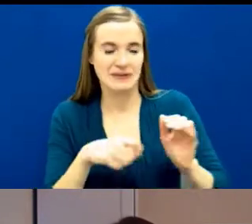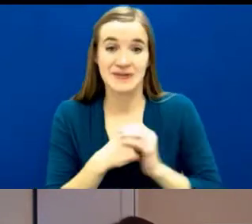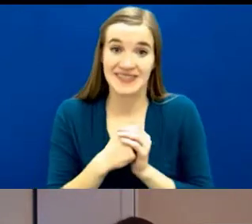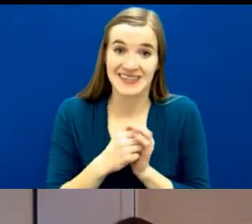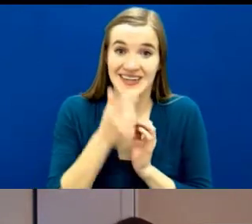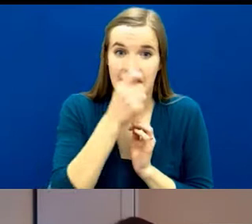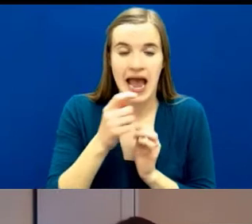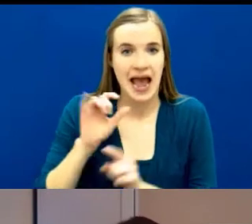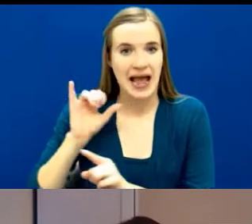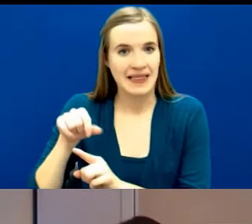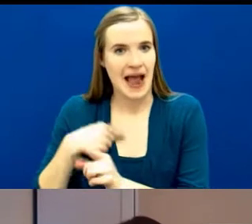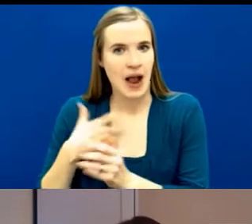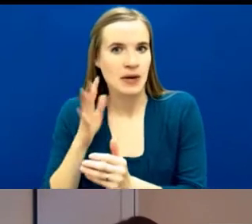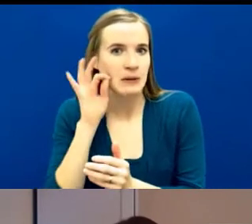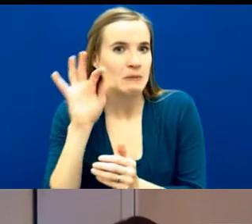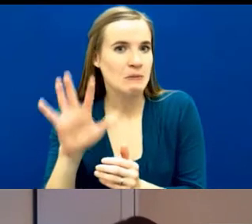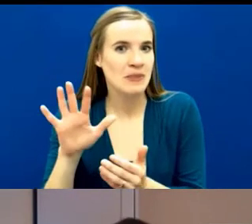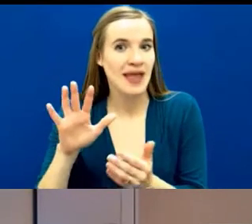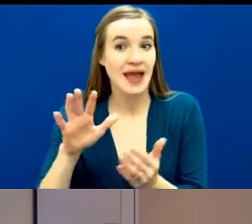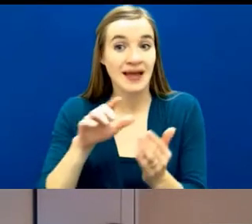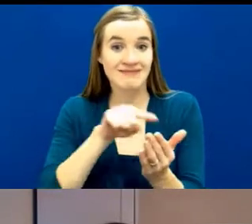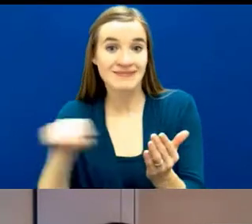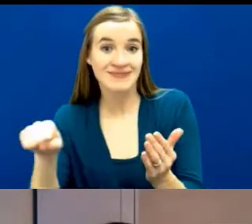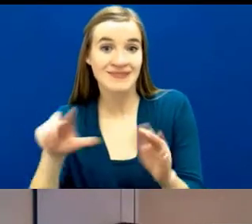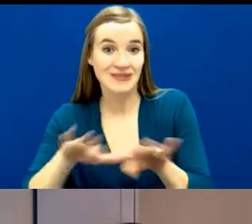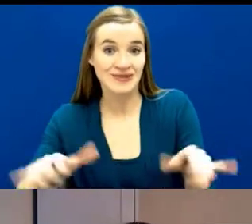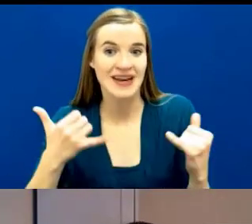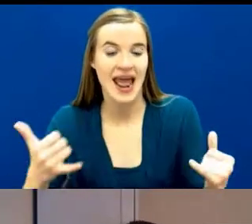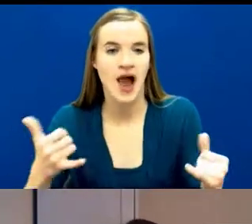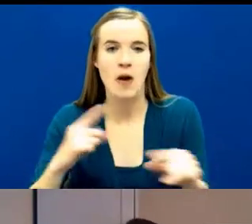is concerned about being a bad example. But yes, it was a really powerful, you